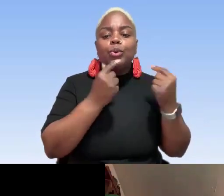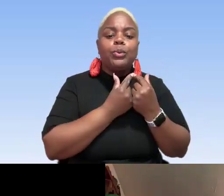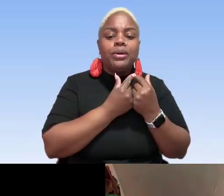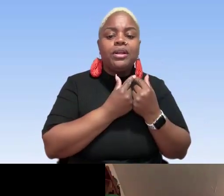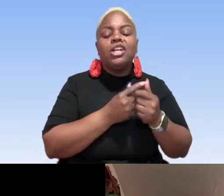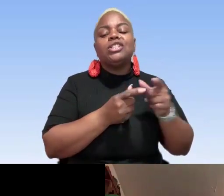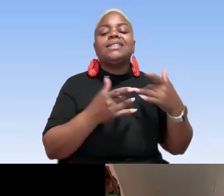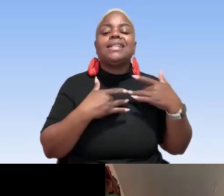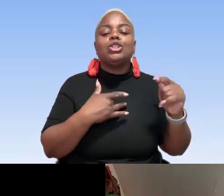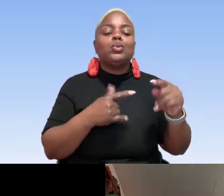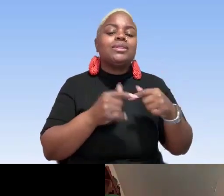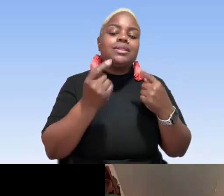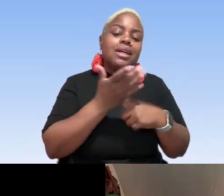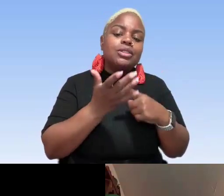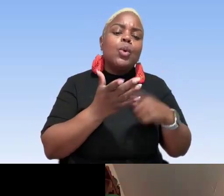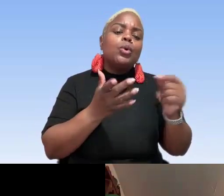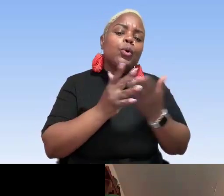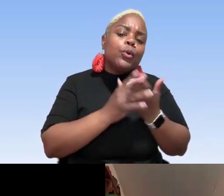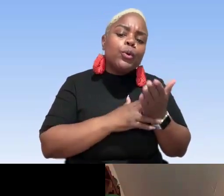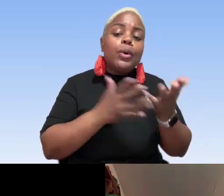they're going on, right? Like, we've worked our asses off to build this.